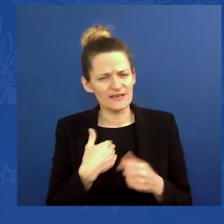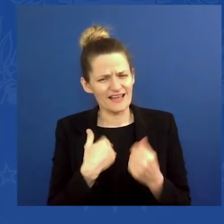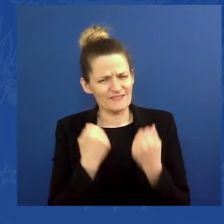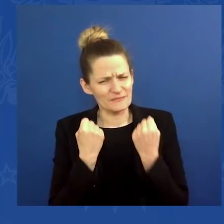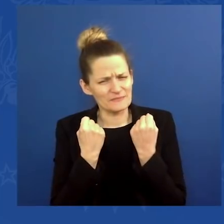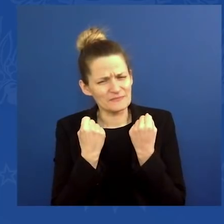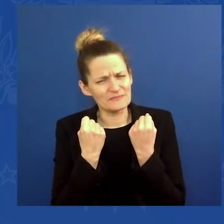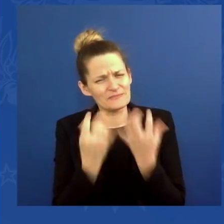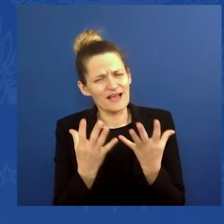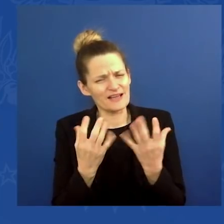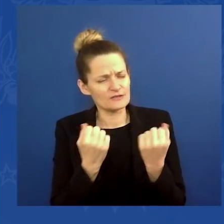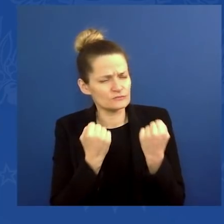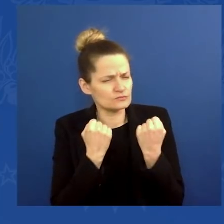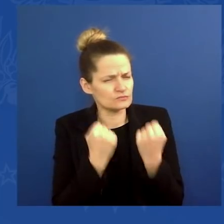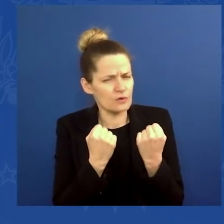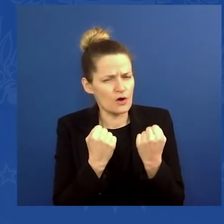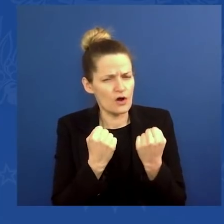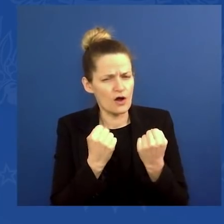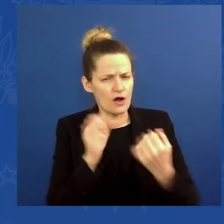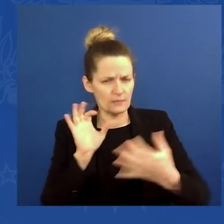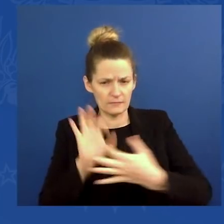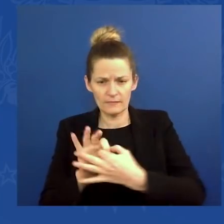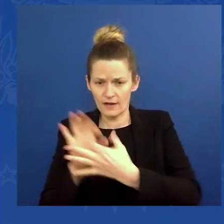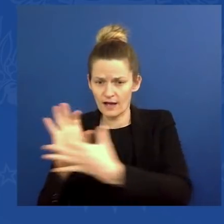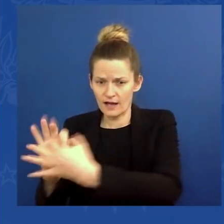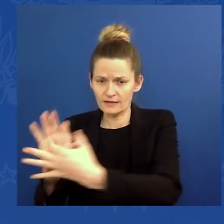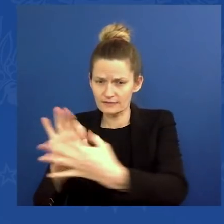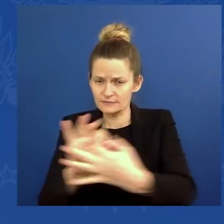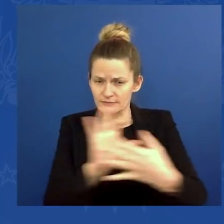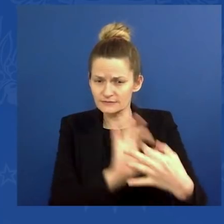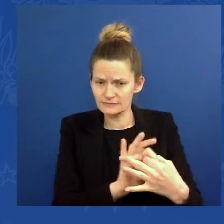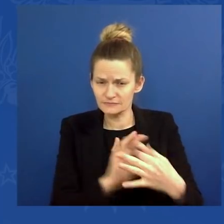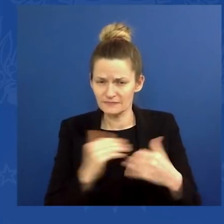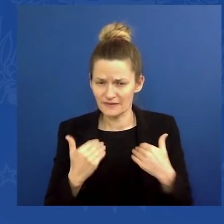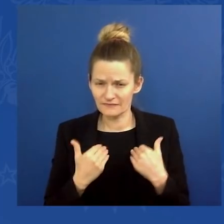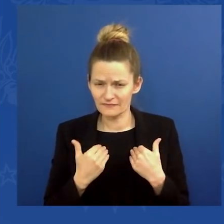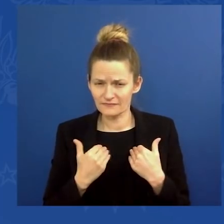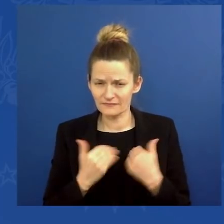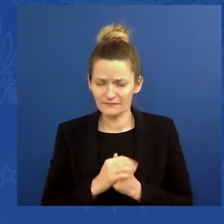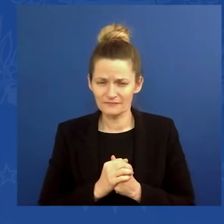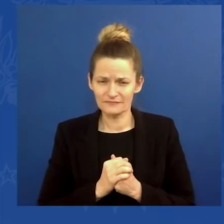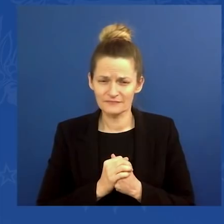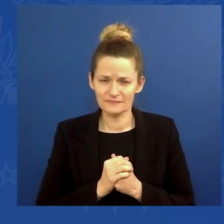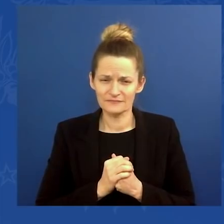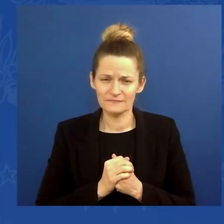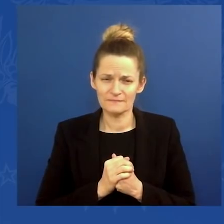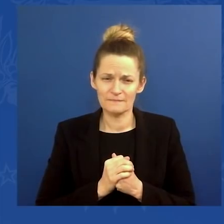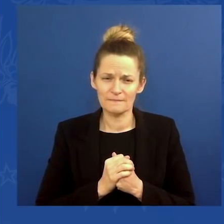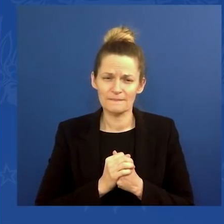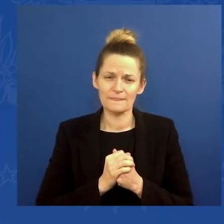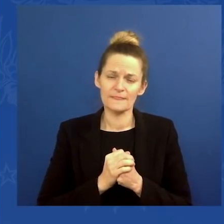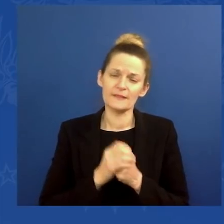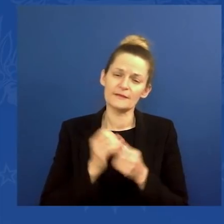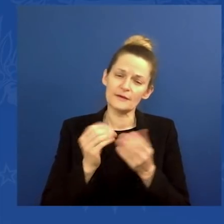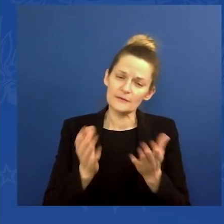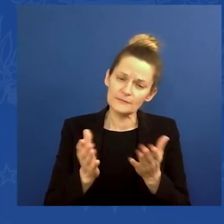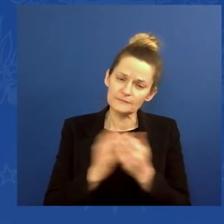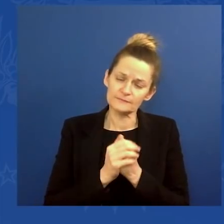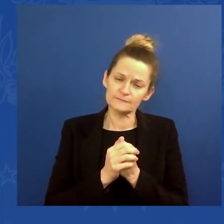between our two countries of Irish Americans, and that future of our country is strengthened by America's.